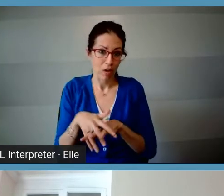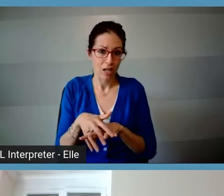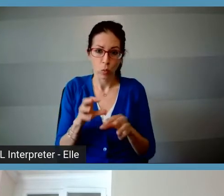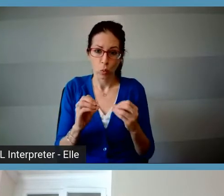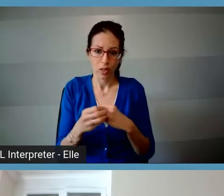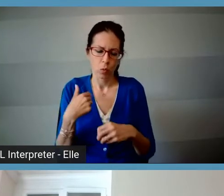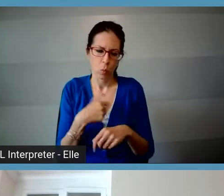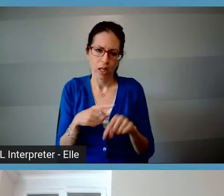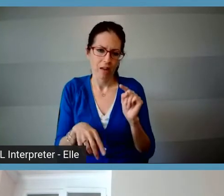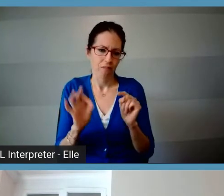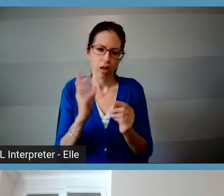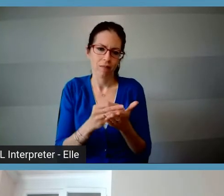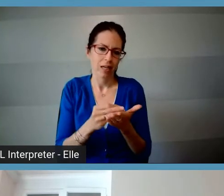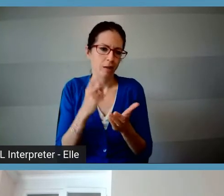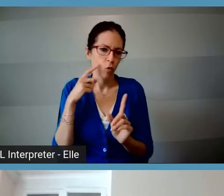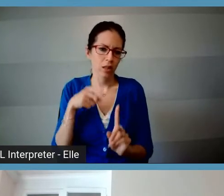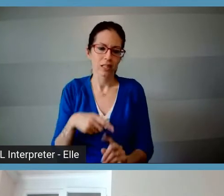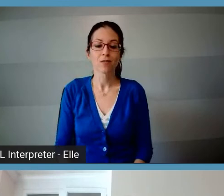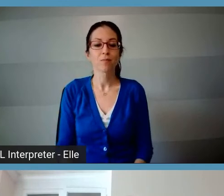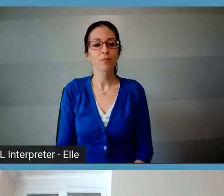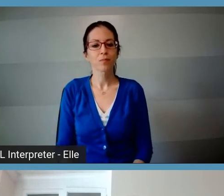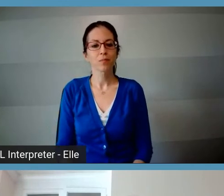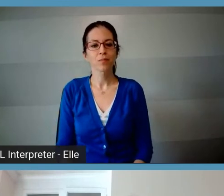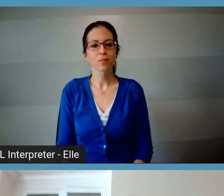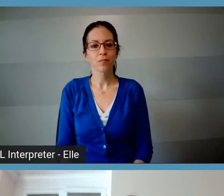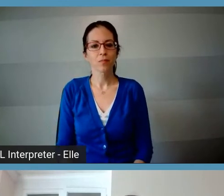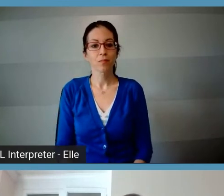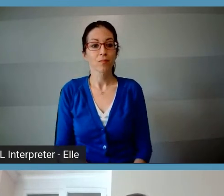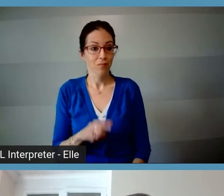this initially. Cathy?